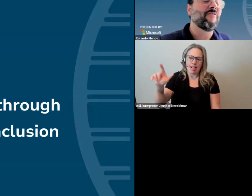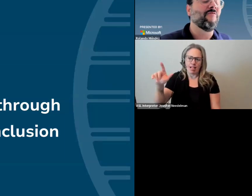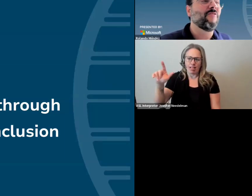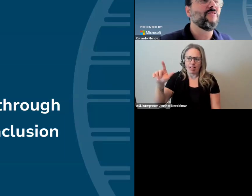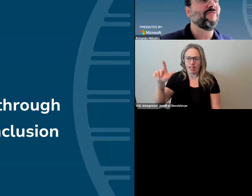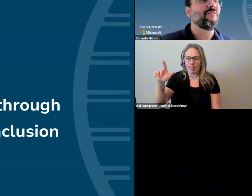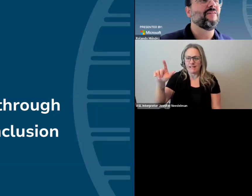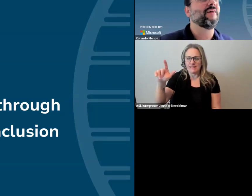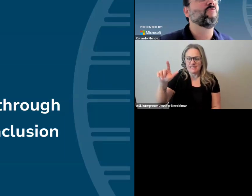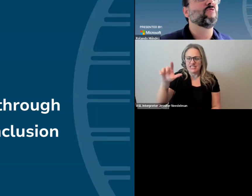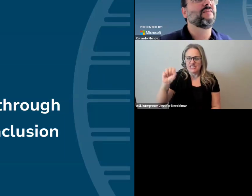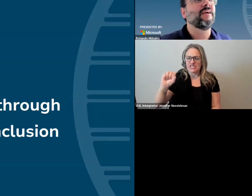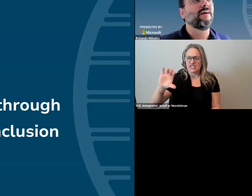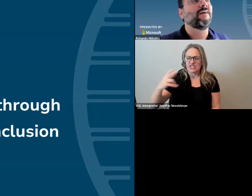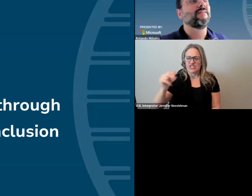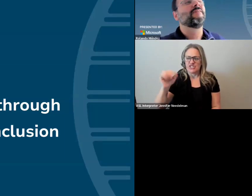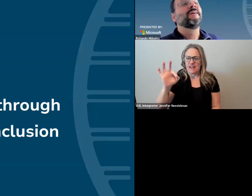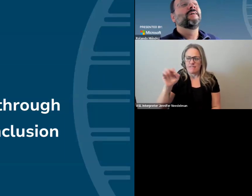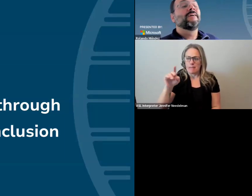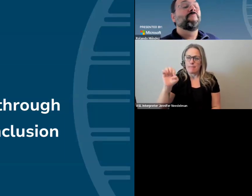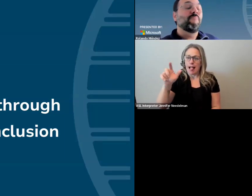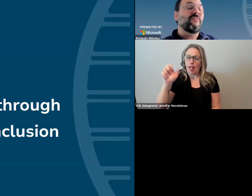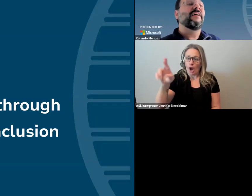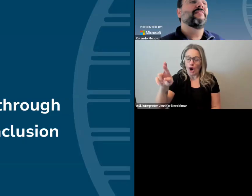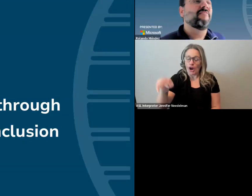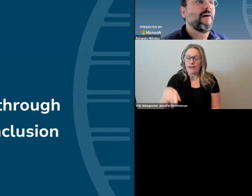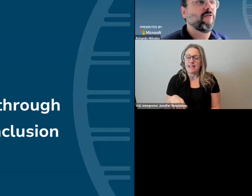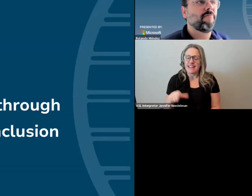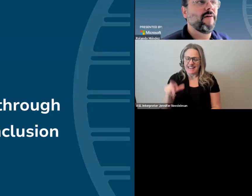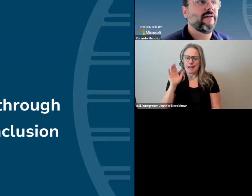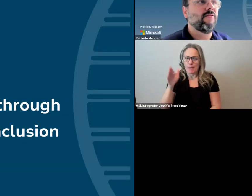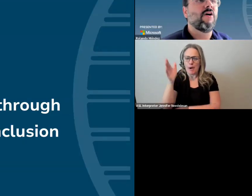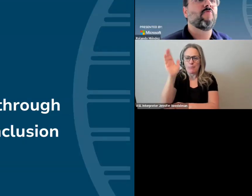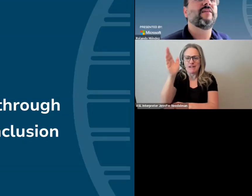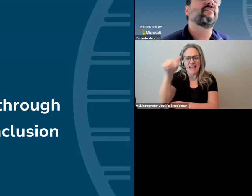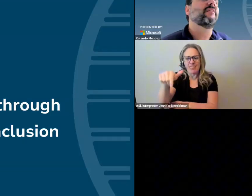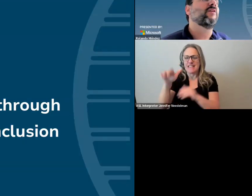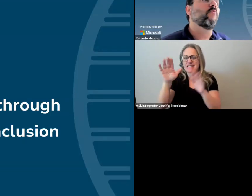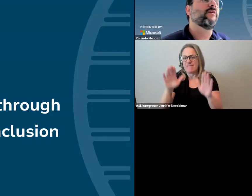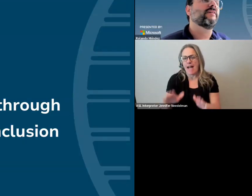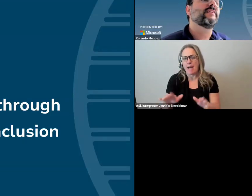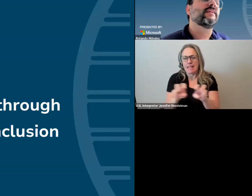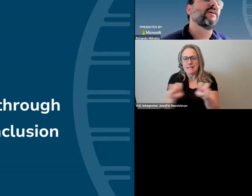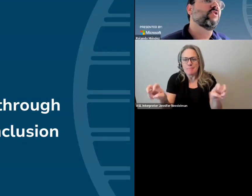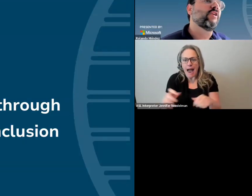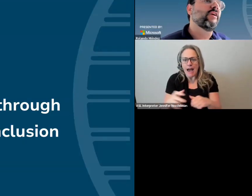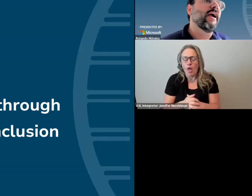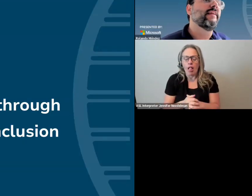founder of Akoio, that will present this fabulous panel on redesigning work technology